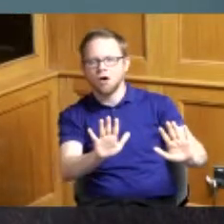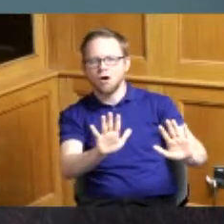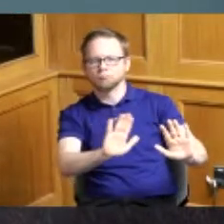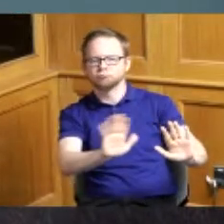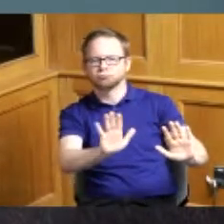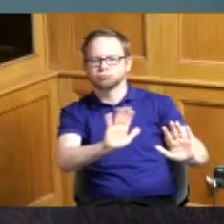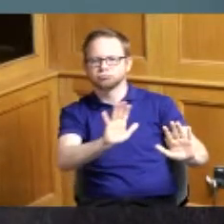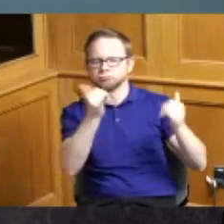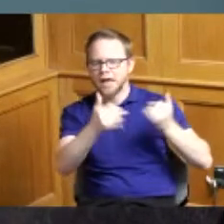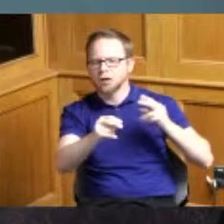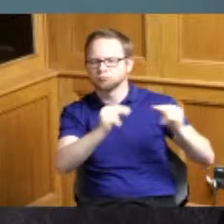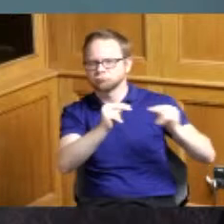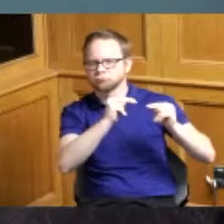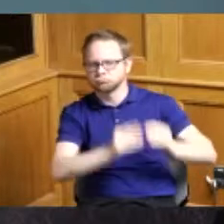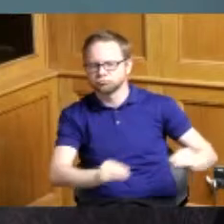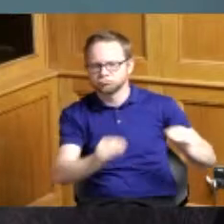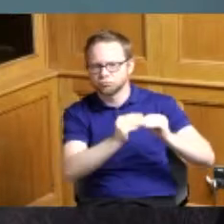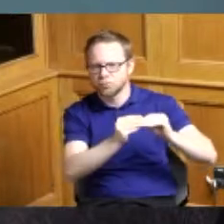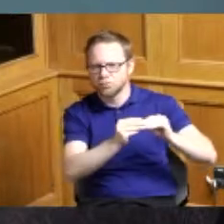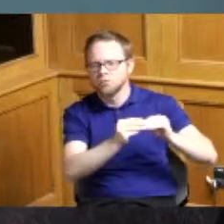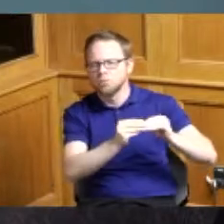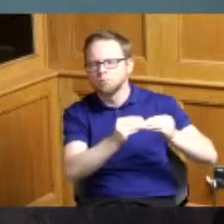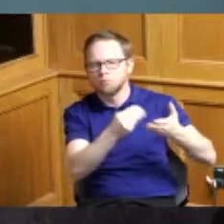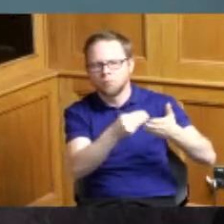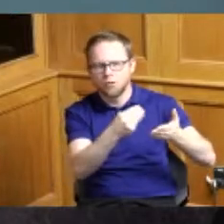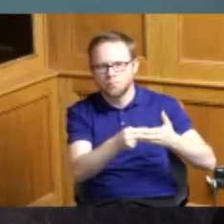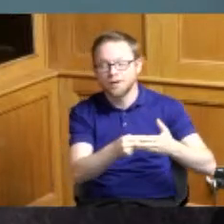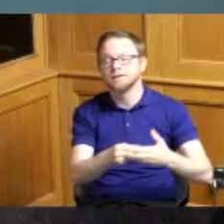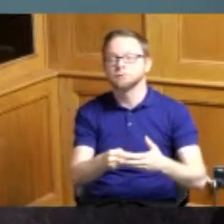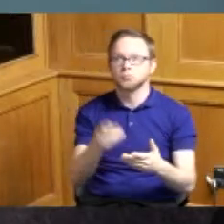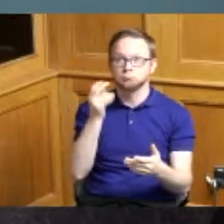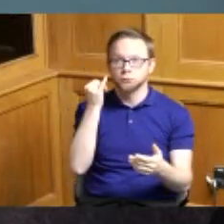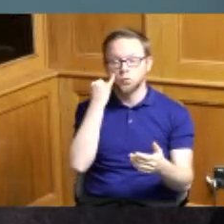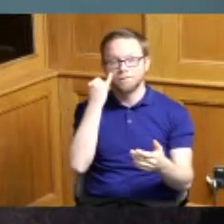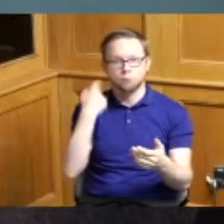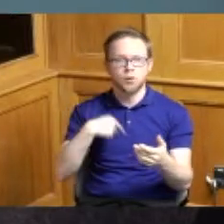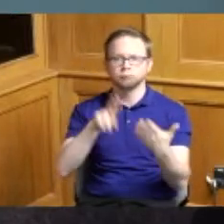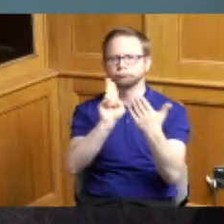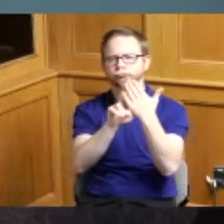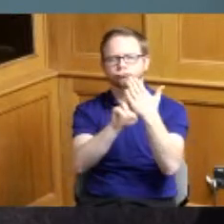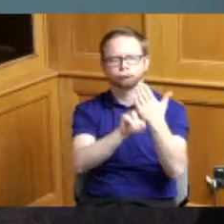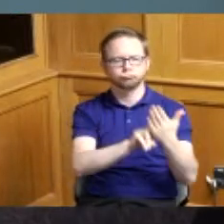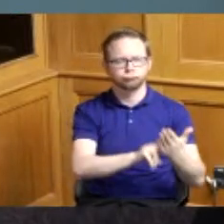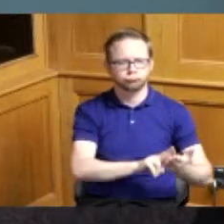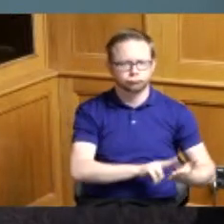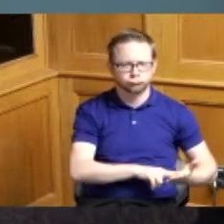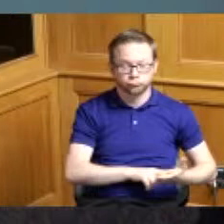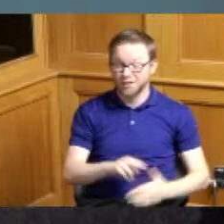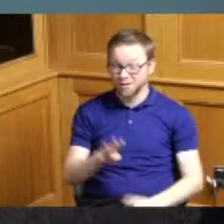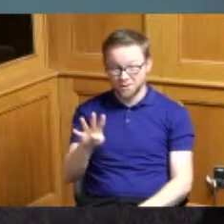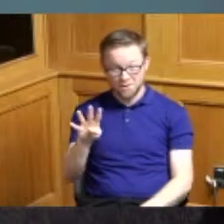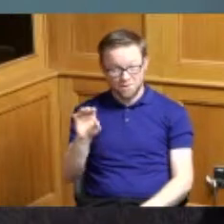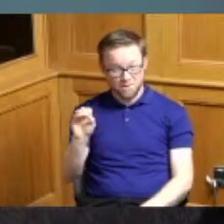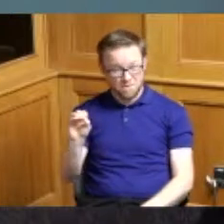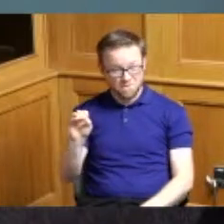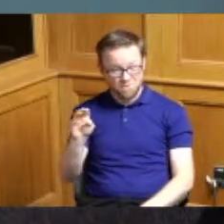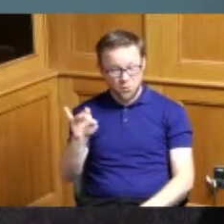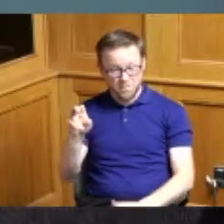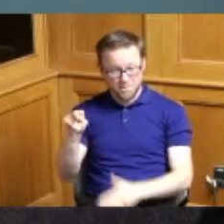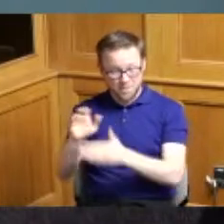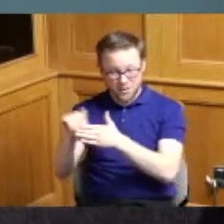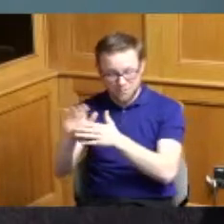pages we run in here with 40 million dollars and then you say now we've got to get with Tom